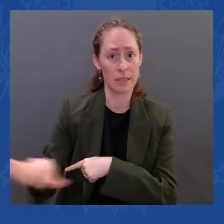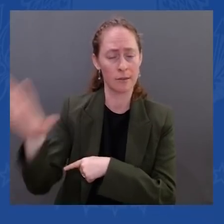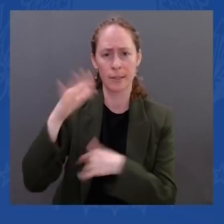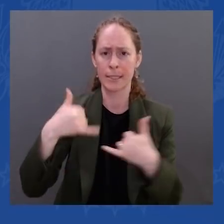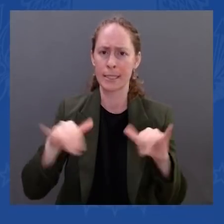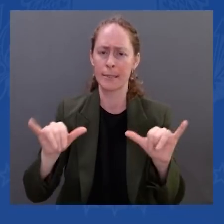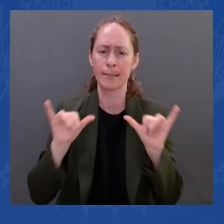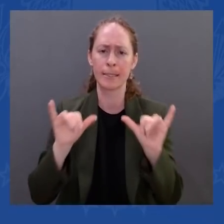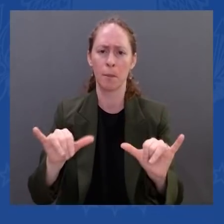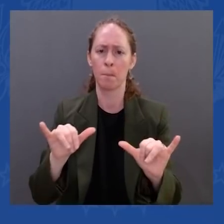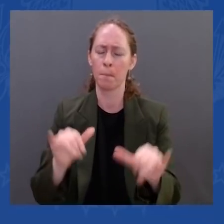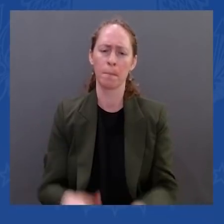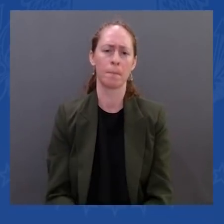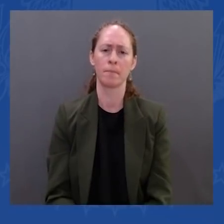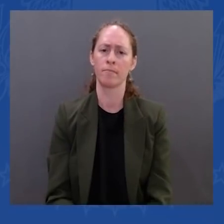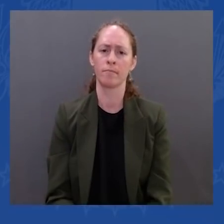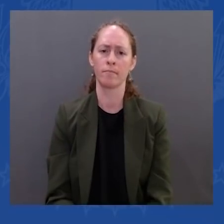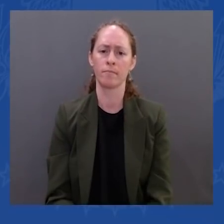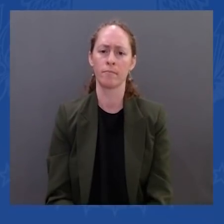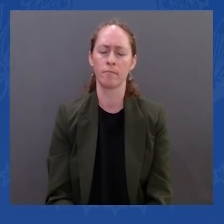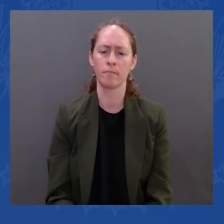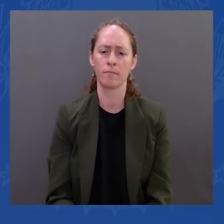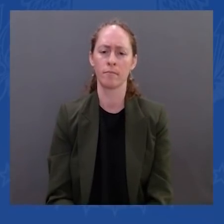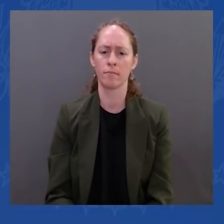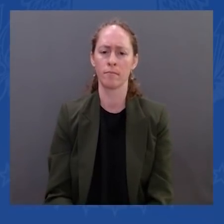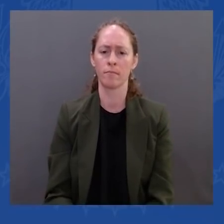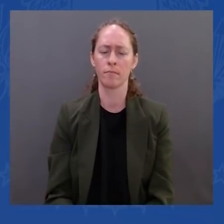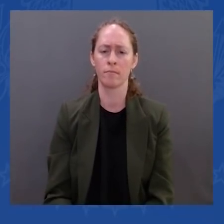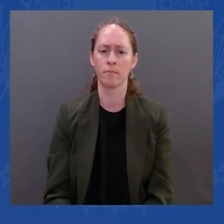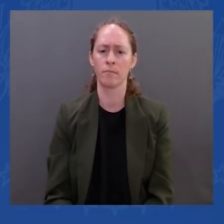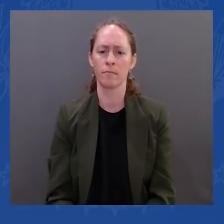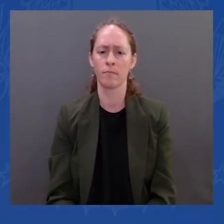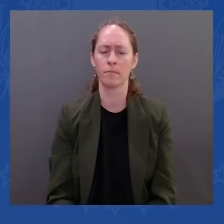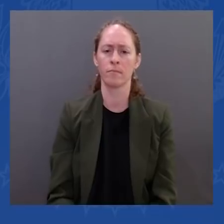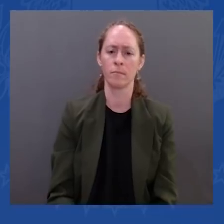Based on this shared awareness, I have said that --